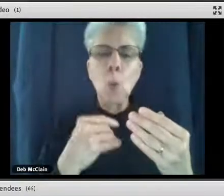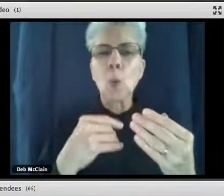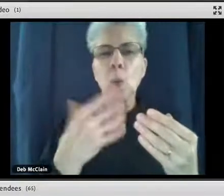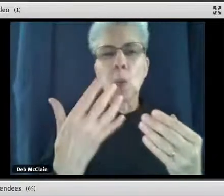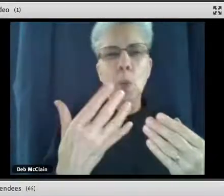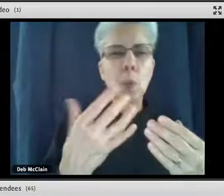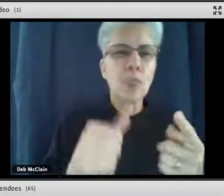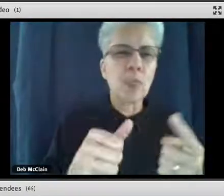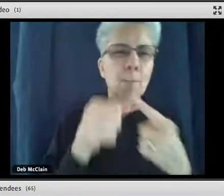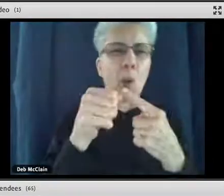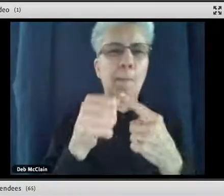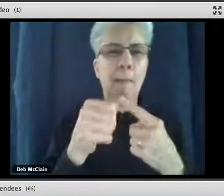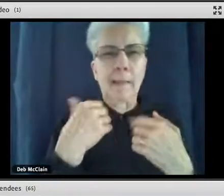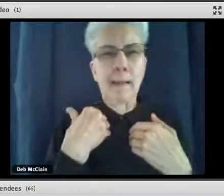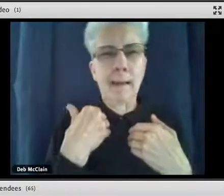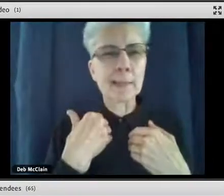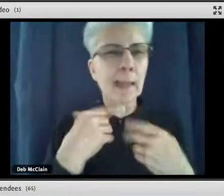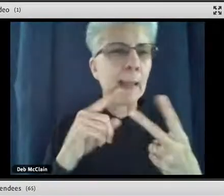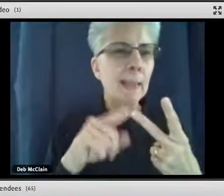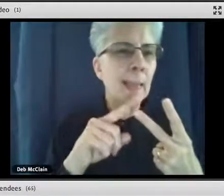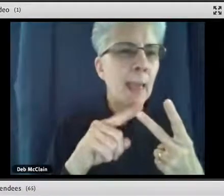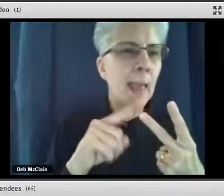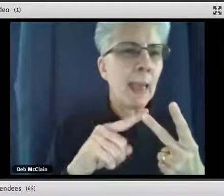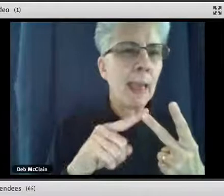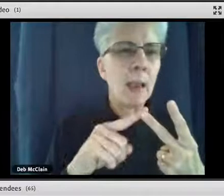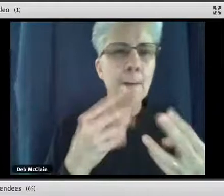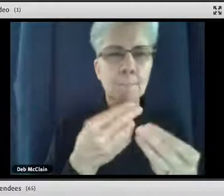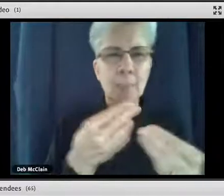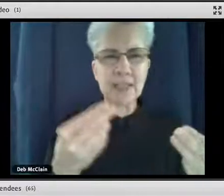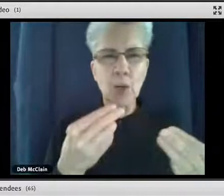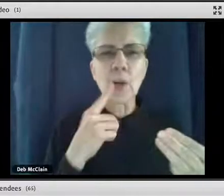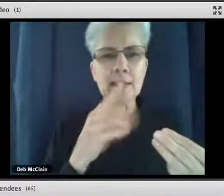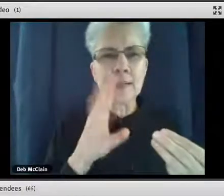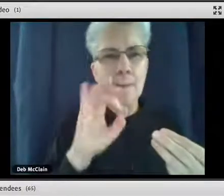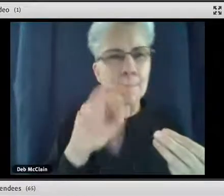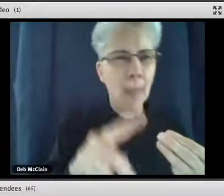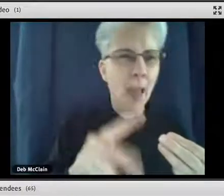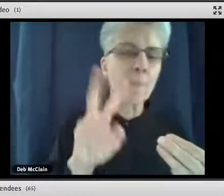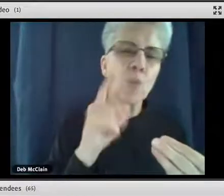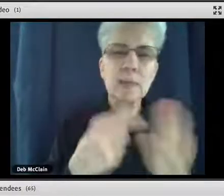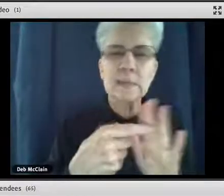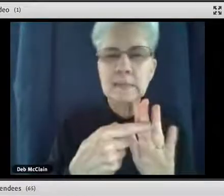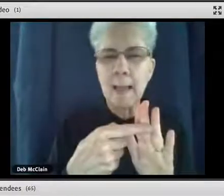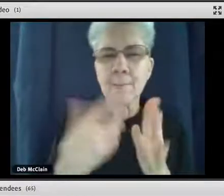so, you know, like, "Okay, if the primary content is --" If the material is primarily a map,